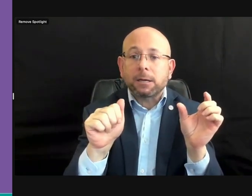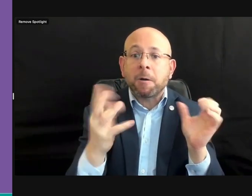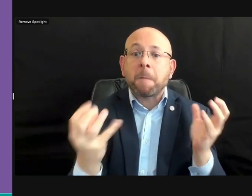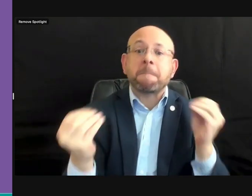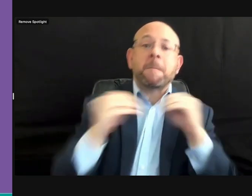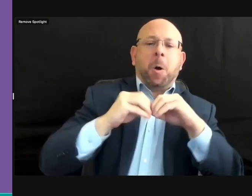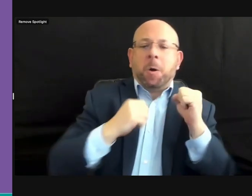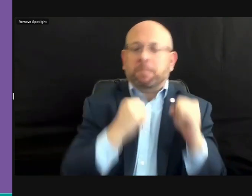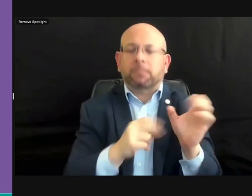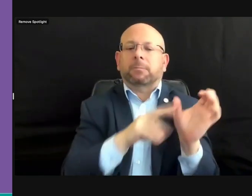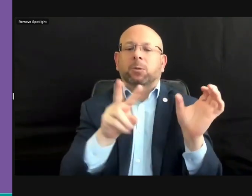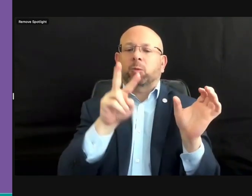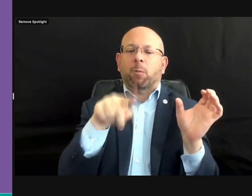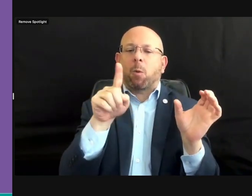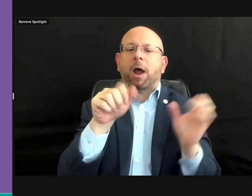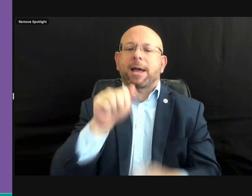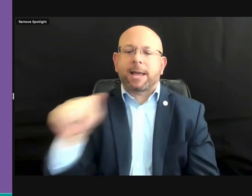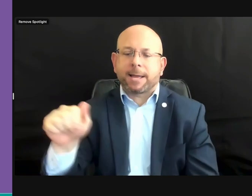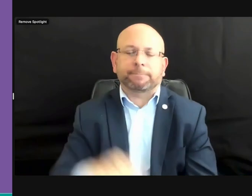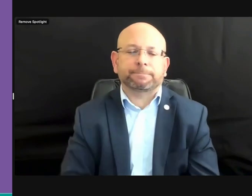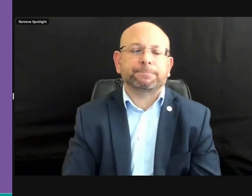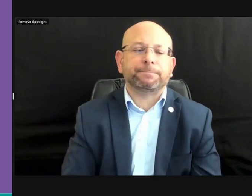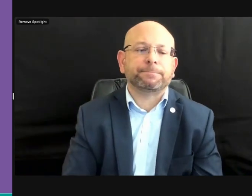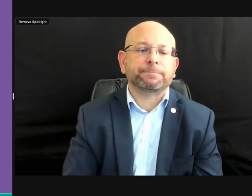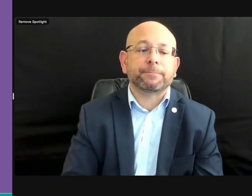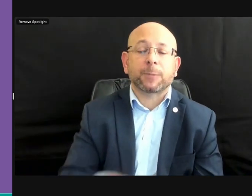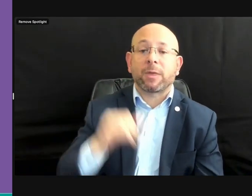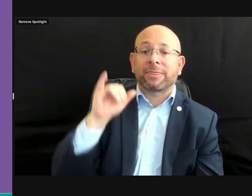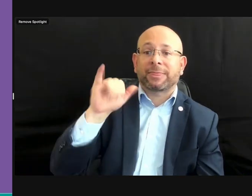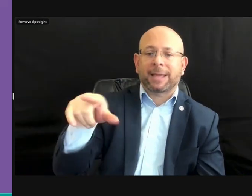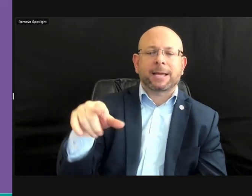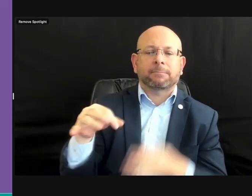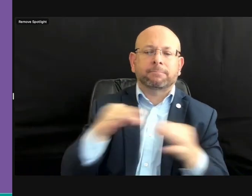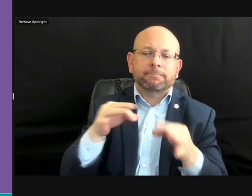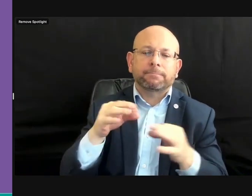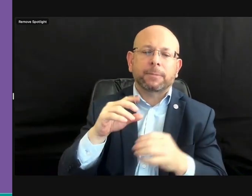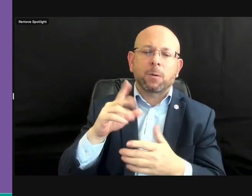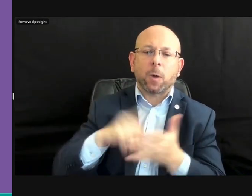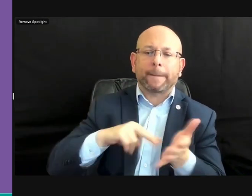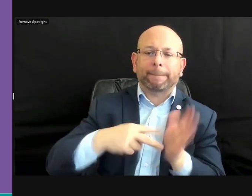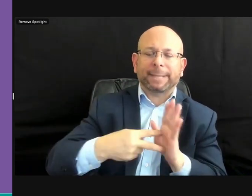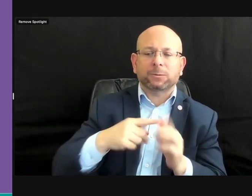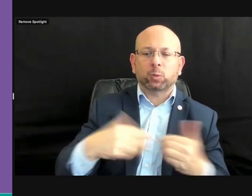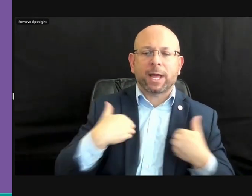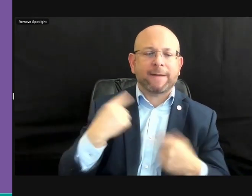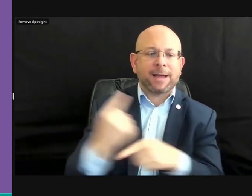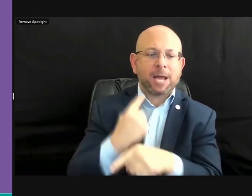Prior to, it was 2.1 single A. Now it shows AA, which defines and requires